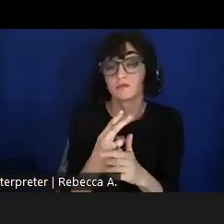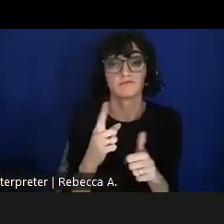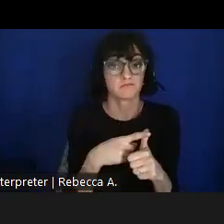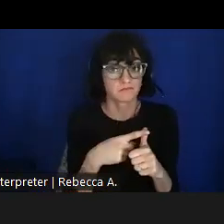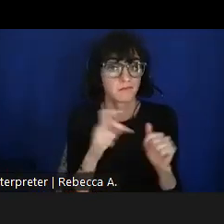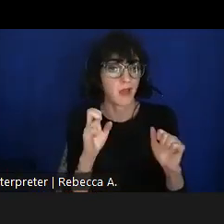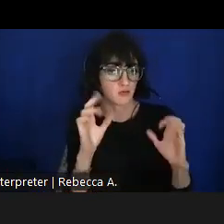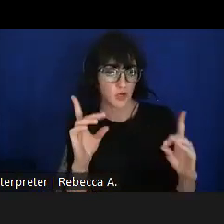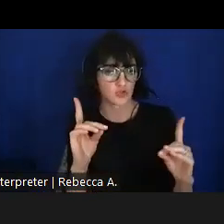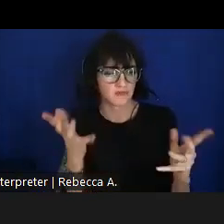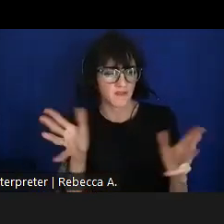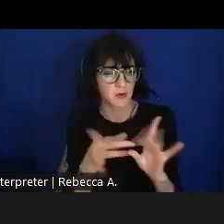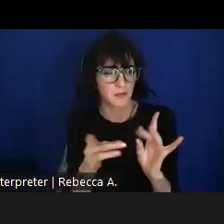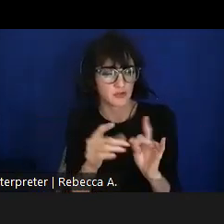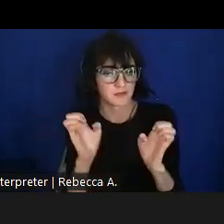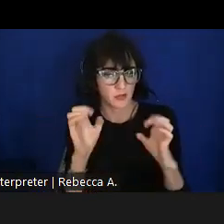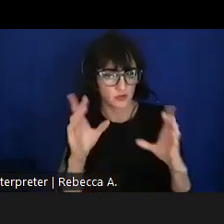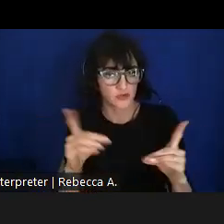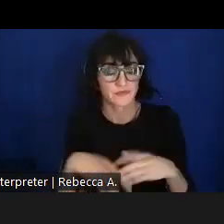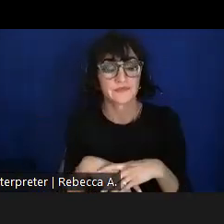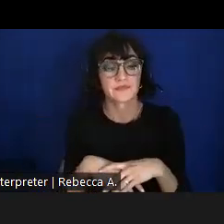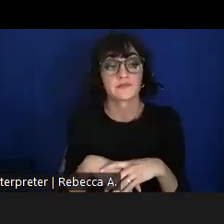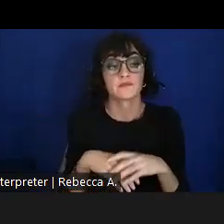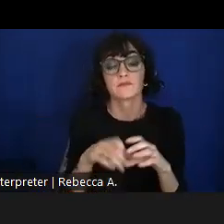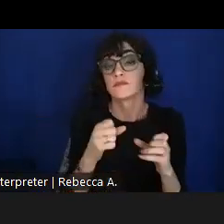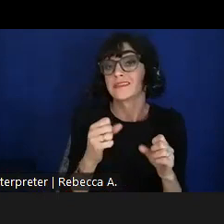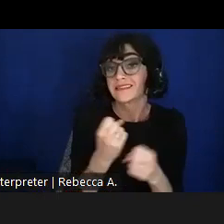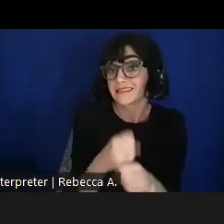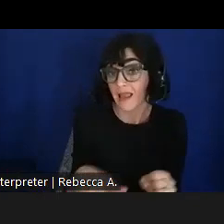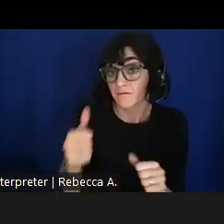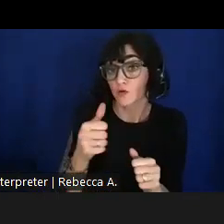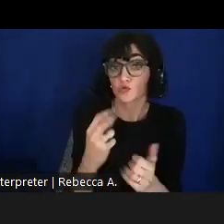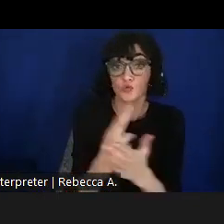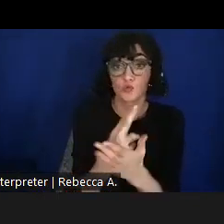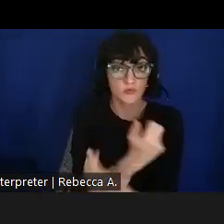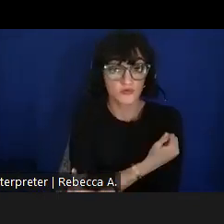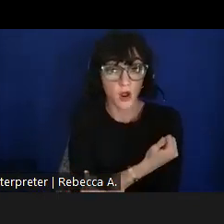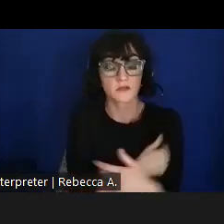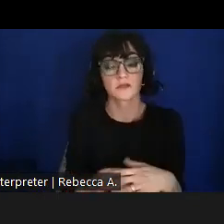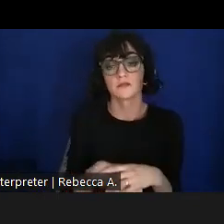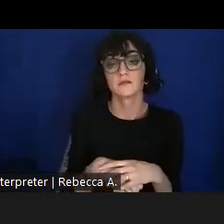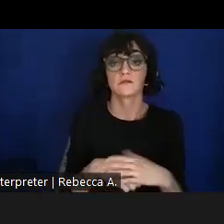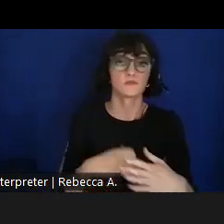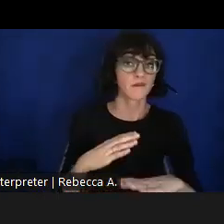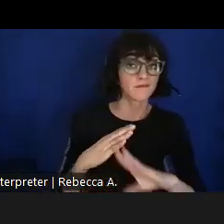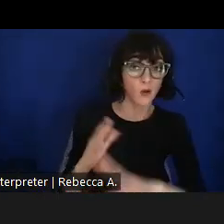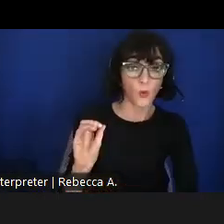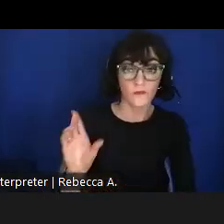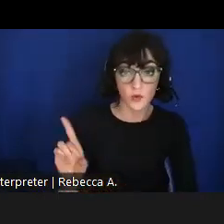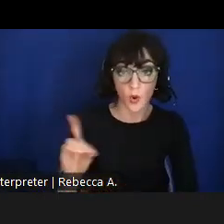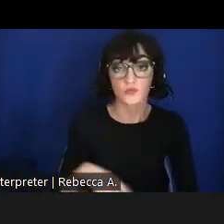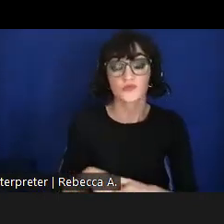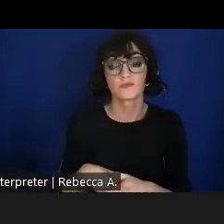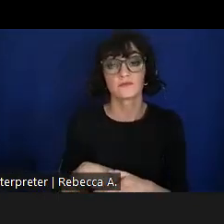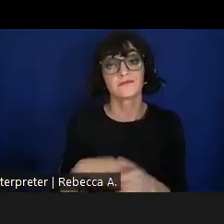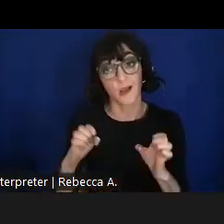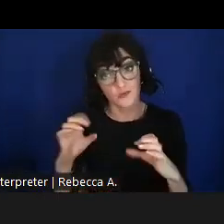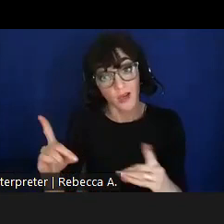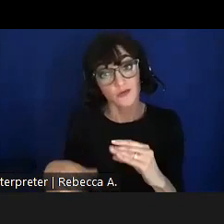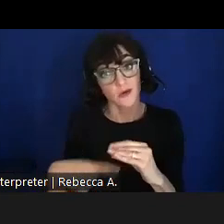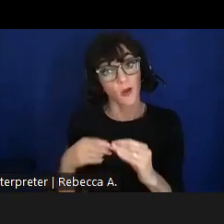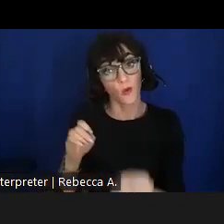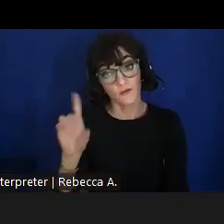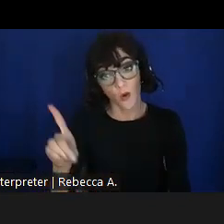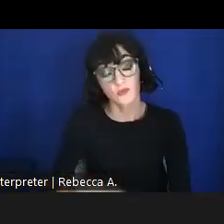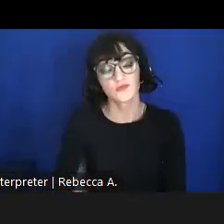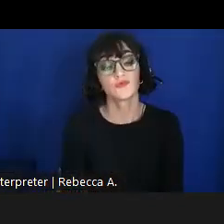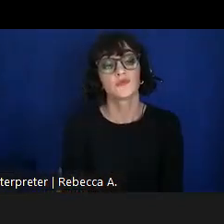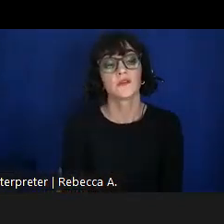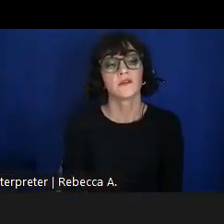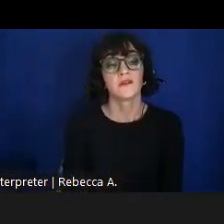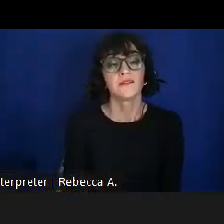those could be safer drug use, overdose prevention, overdose education uh safer drug use can look